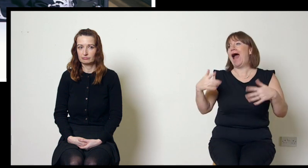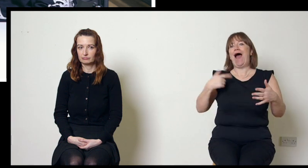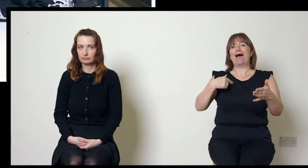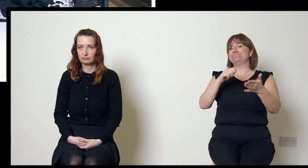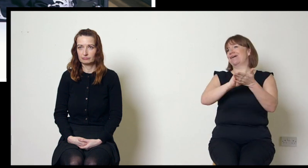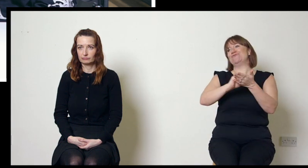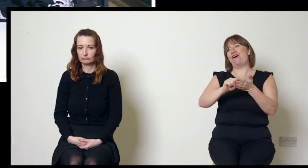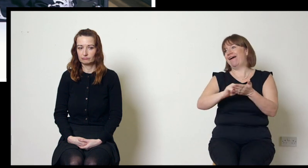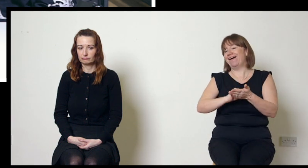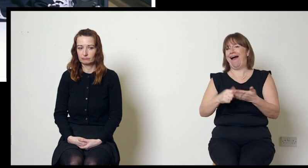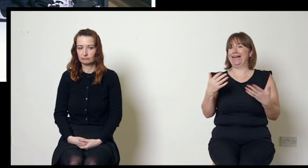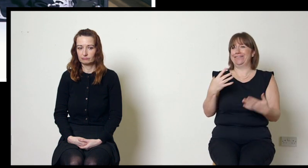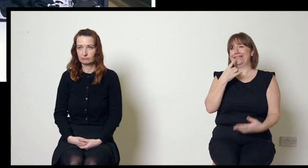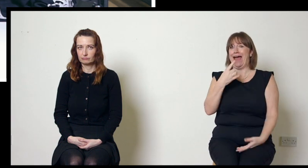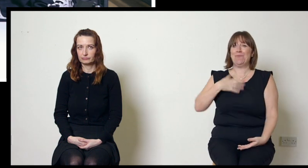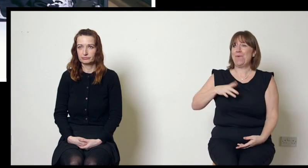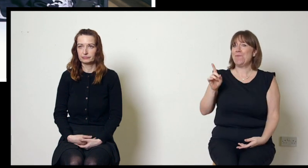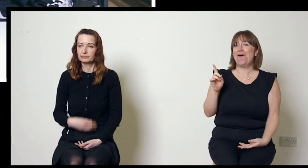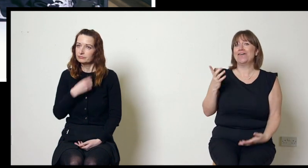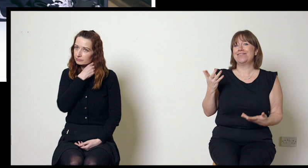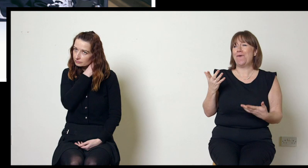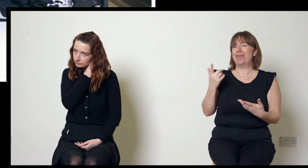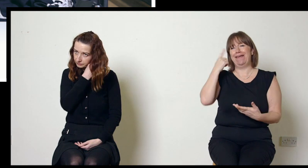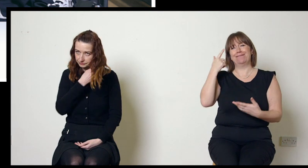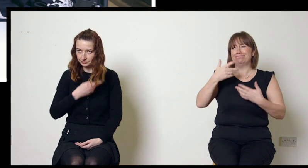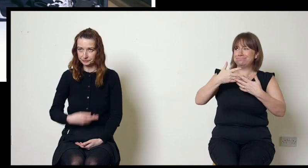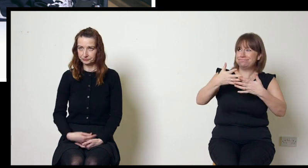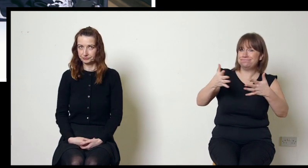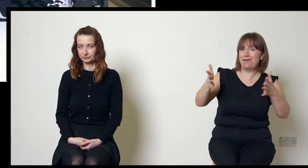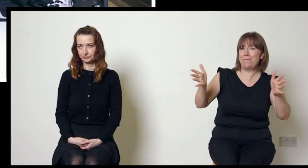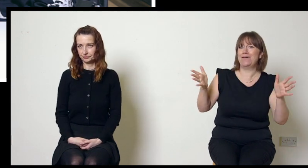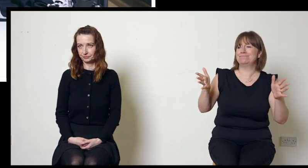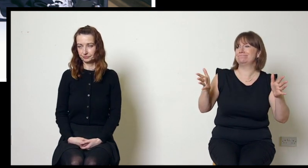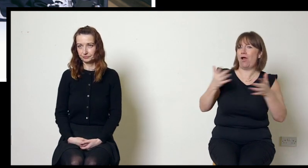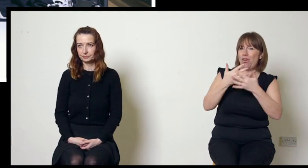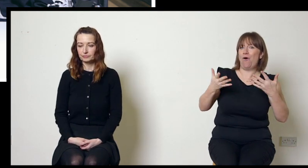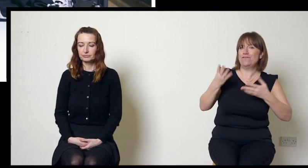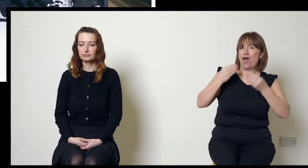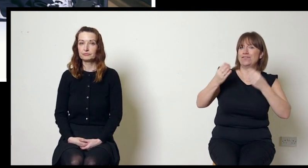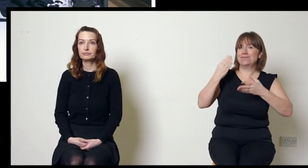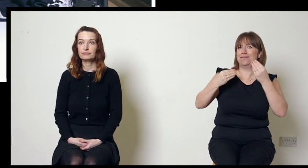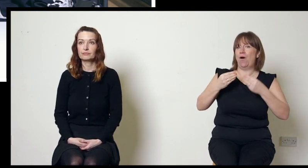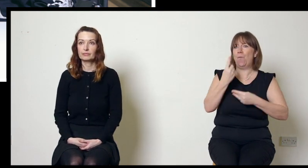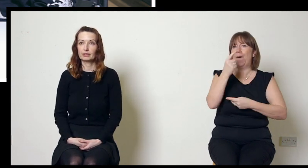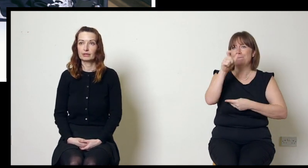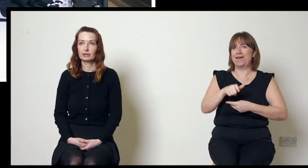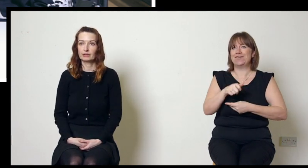I can just say as it is. So I think it's opened it up and like a lot of what we've learned is actually if you put it in place for one person, it opens up a whole avenue